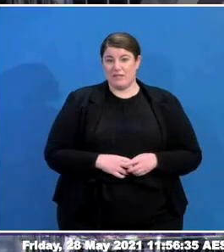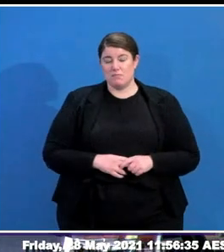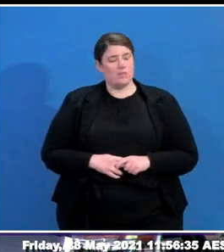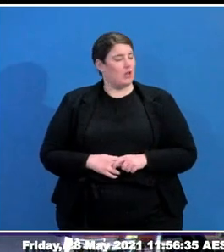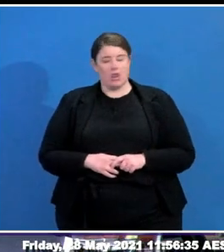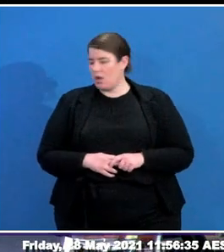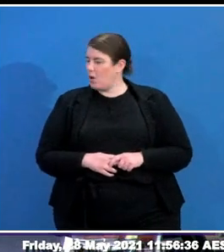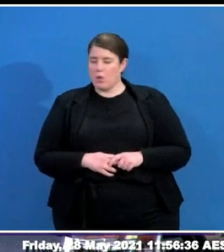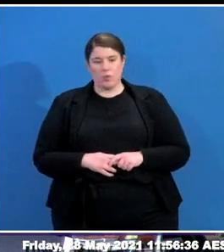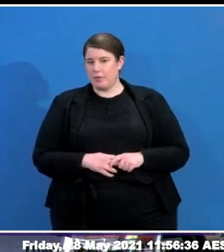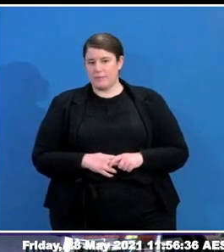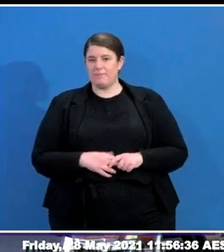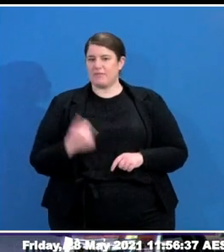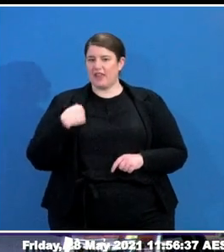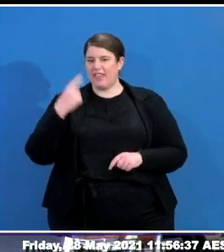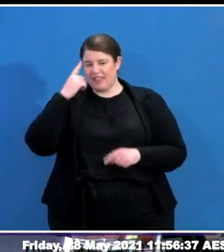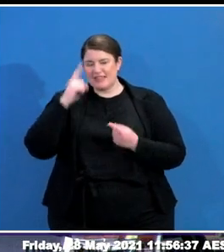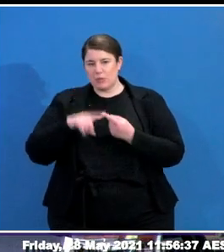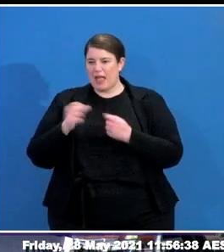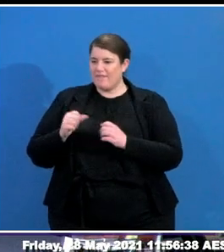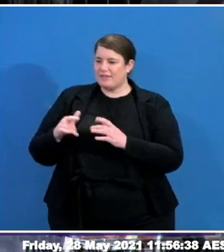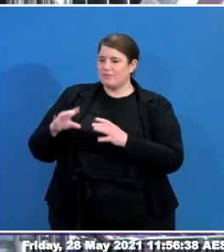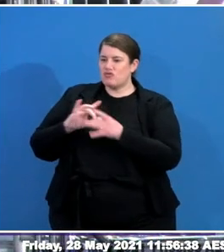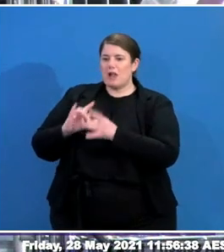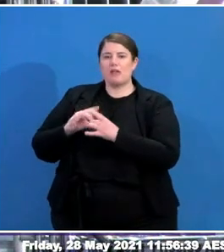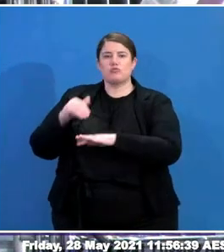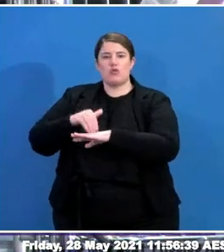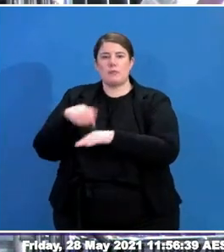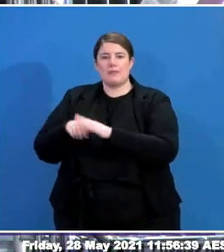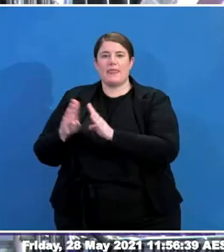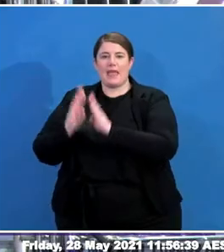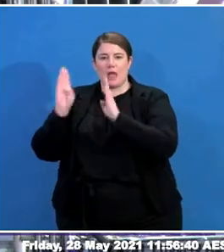I think there are still dynamic issues in the house. Nothing further.